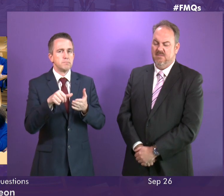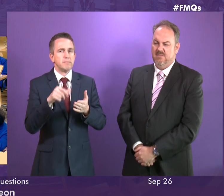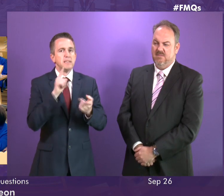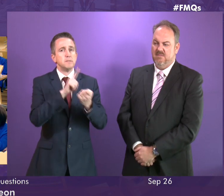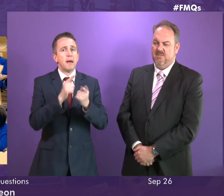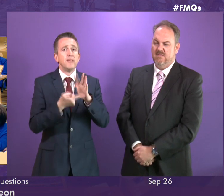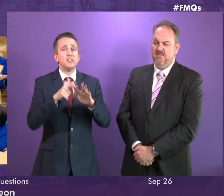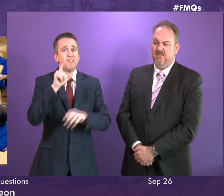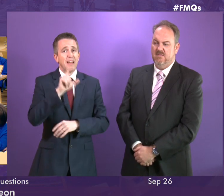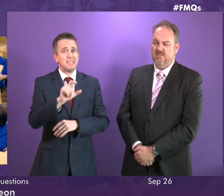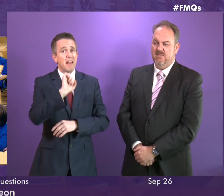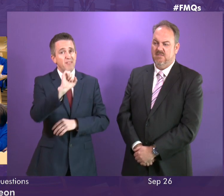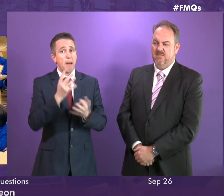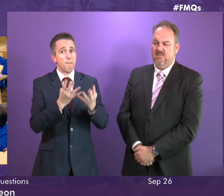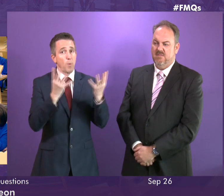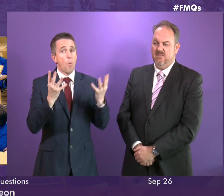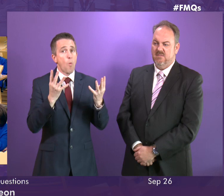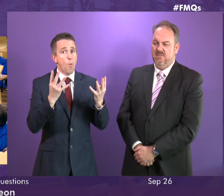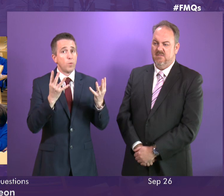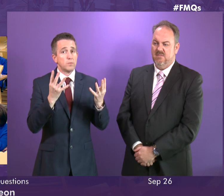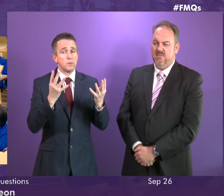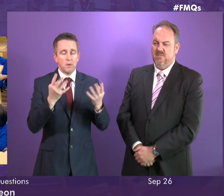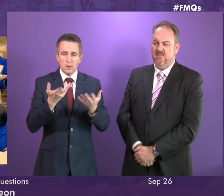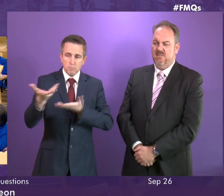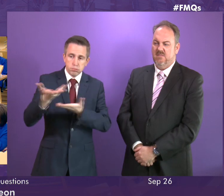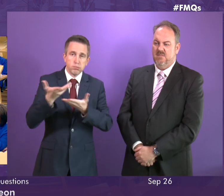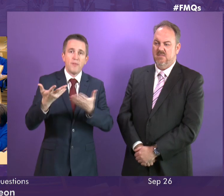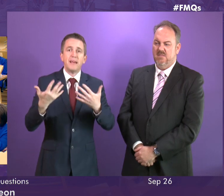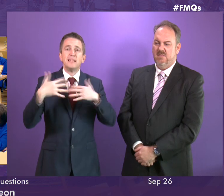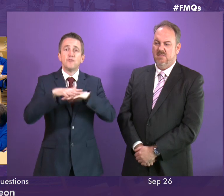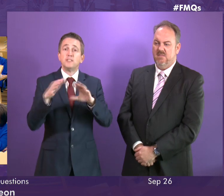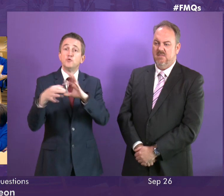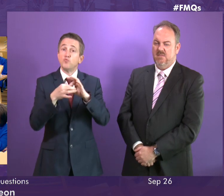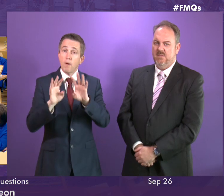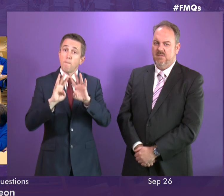met the chief executive of the board and the integrated joint board. I am more than happy